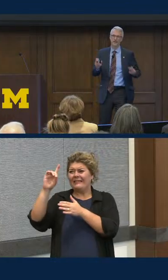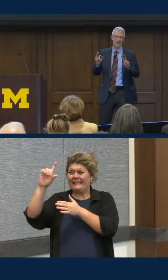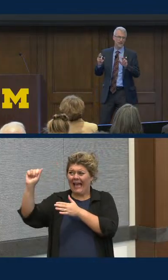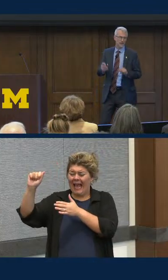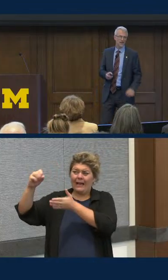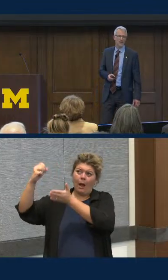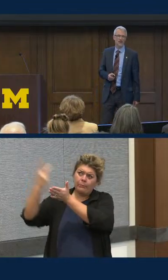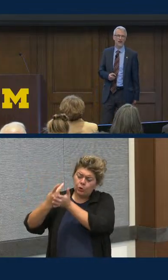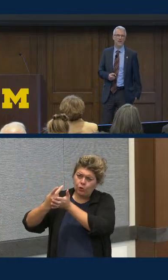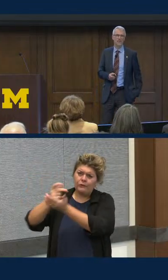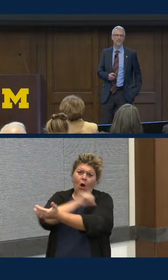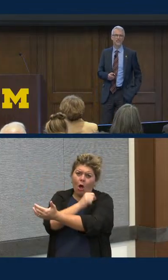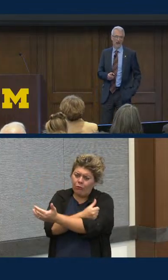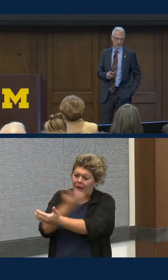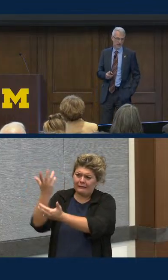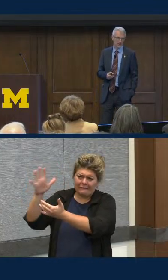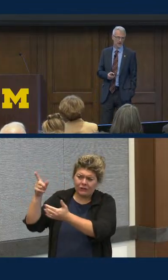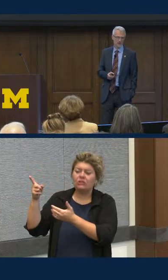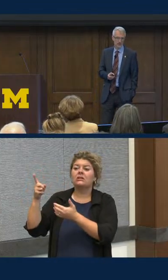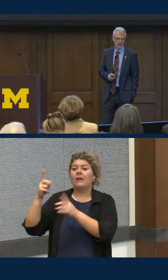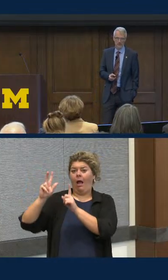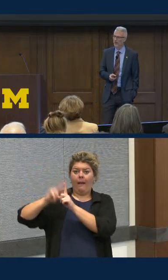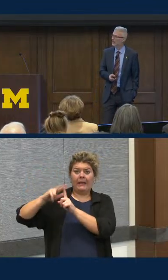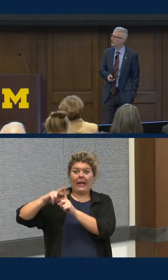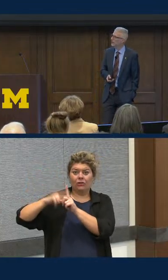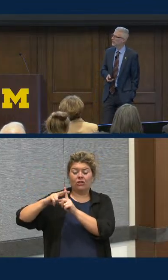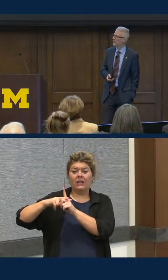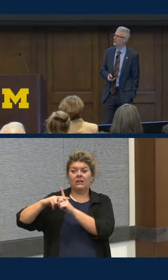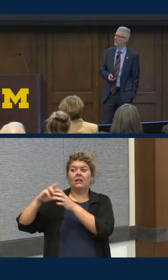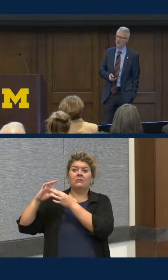and authorized applications,